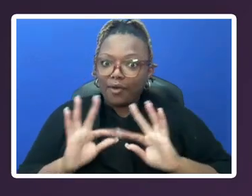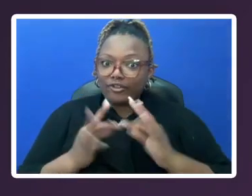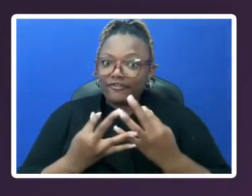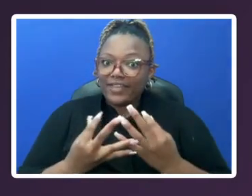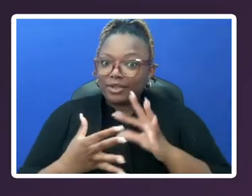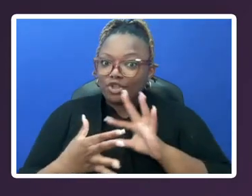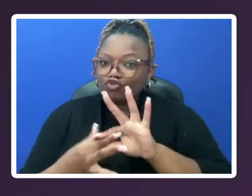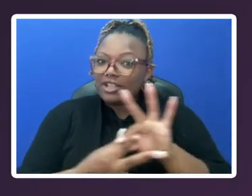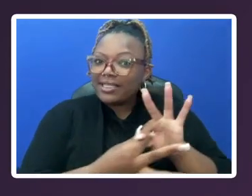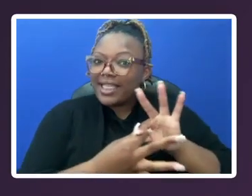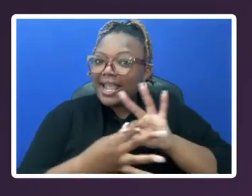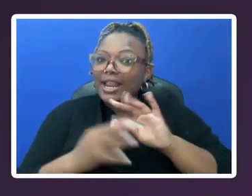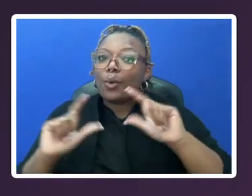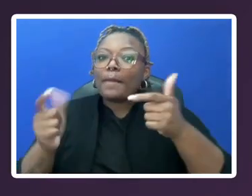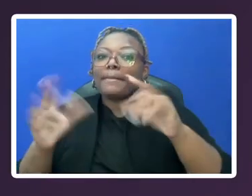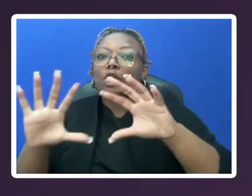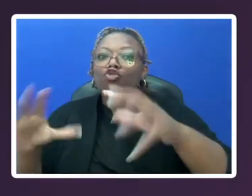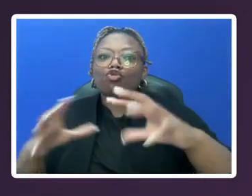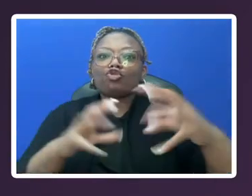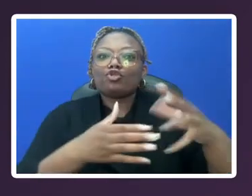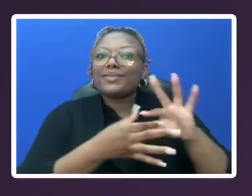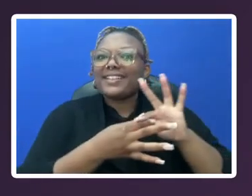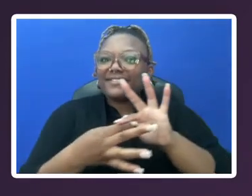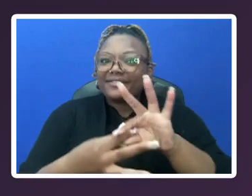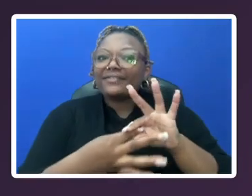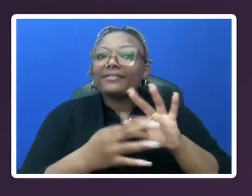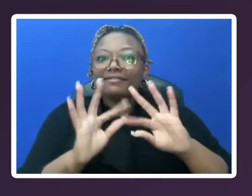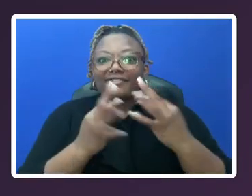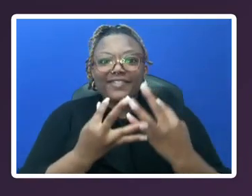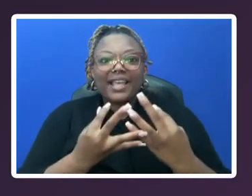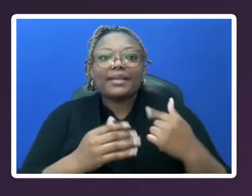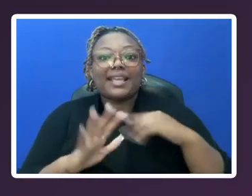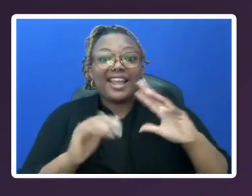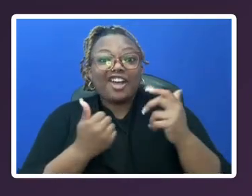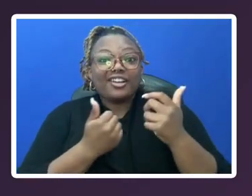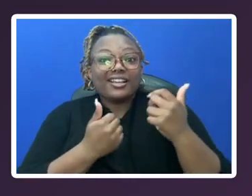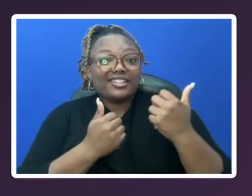you know, in our histories, we had challenges, but we're still, you know, maintaining. And the